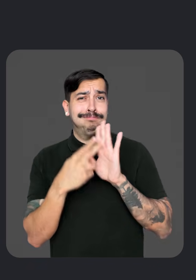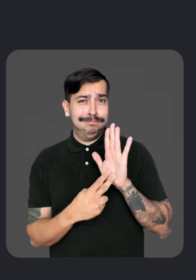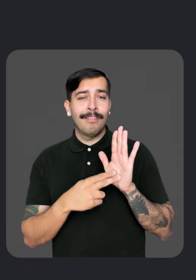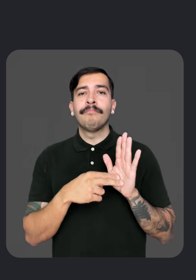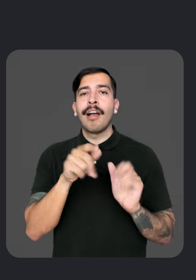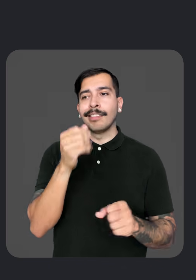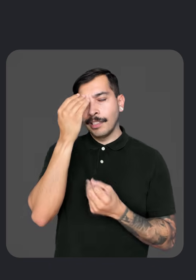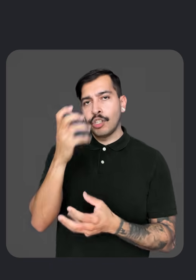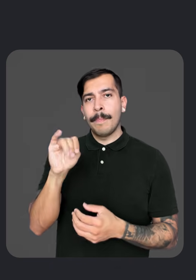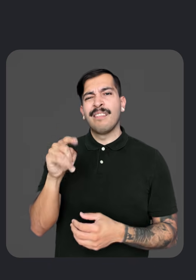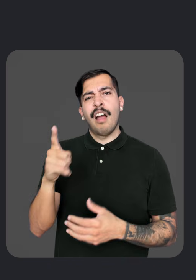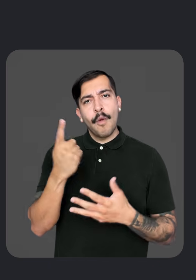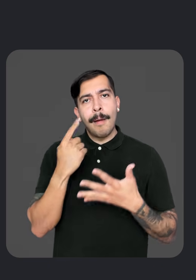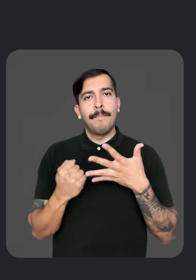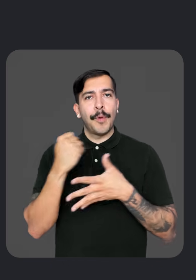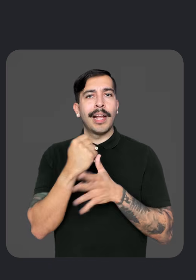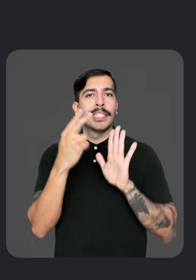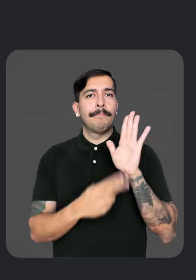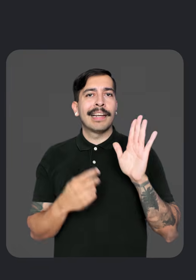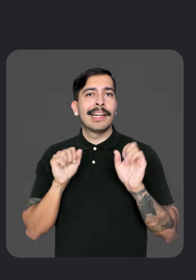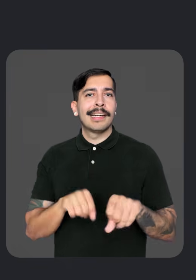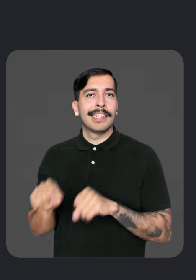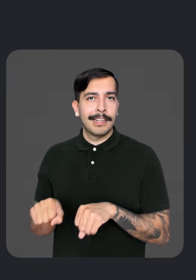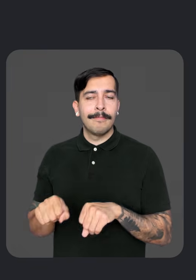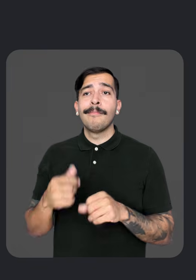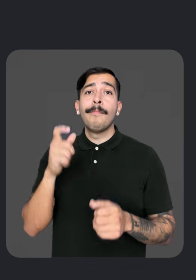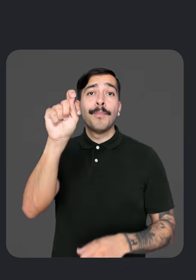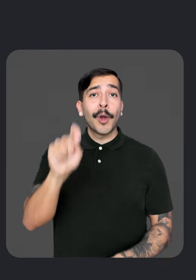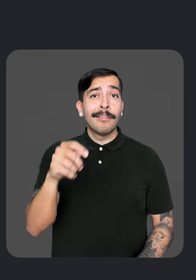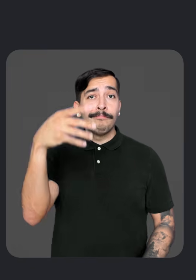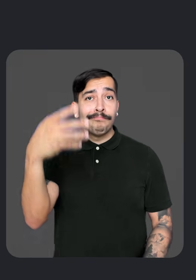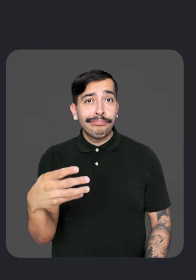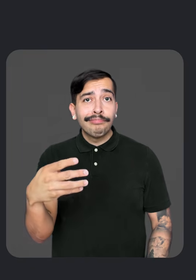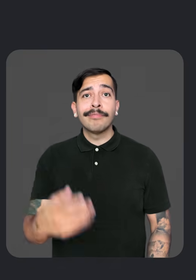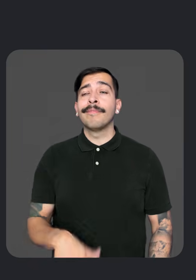tell Gemini to always prioritize scannability. With features like bulleted lists,